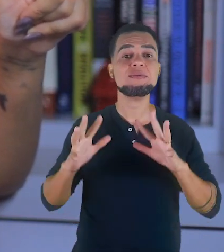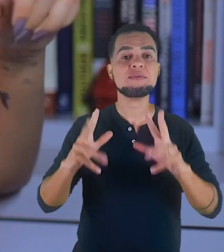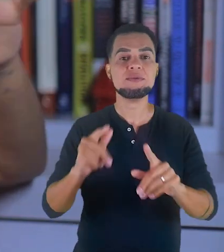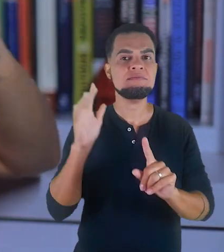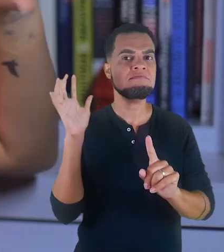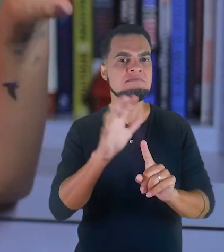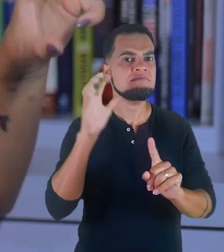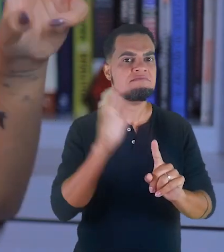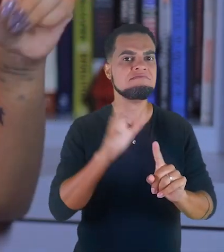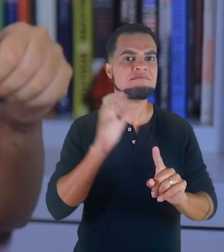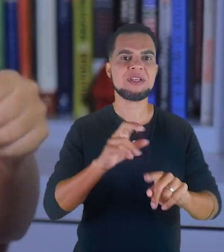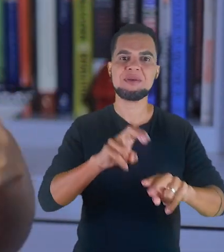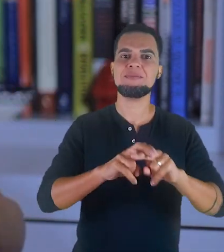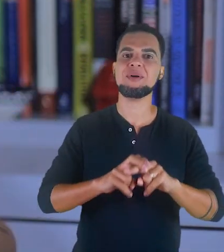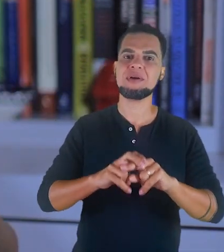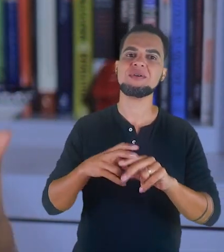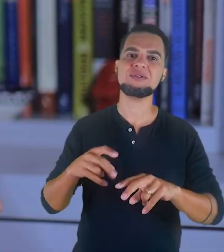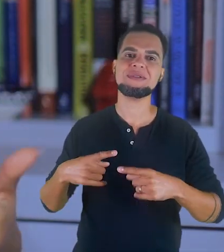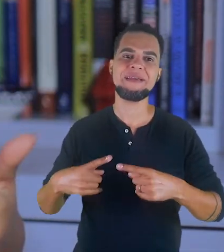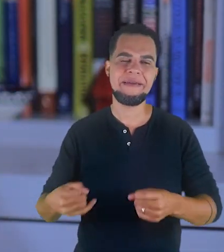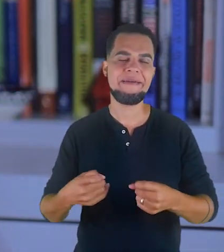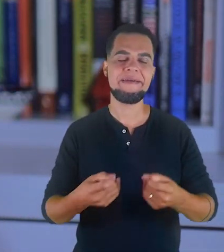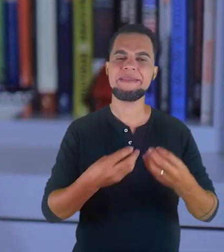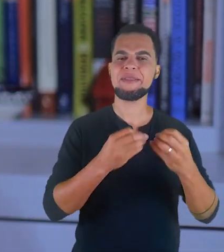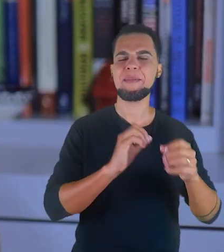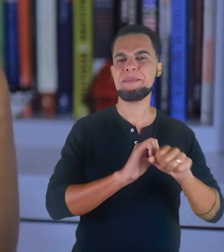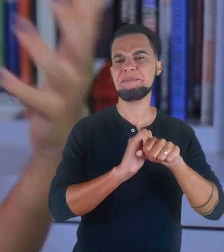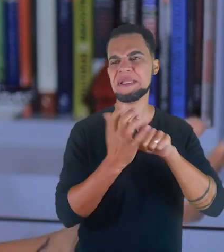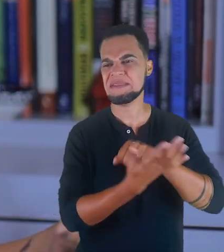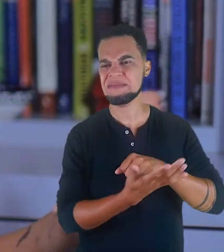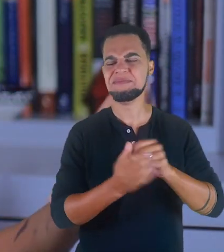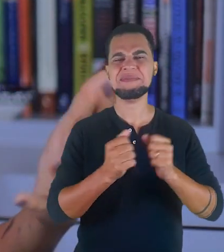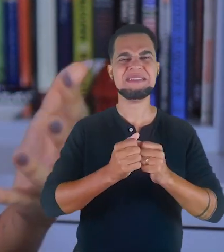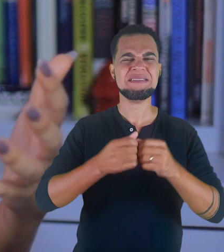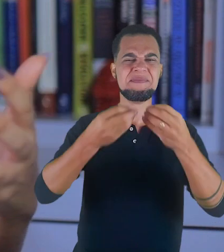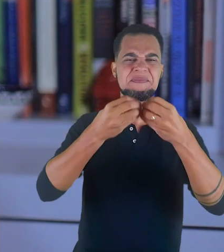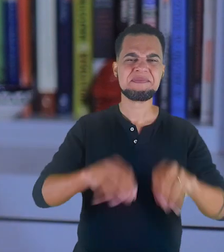and all of this is also affected by the pandemic, by the ecological crisis,